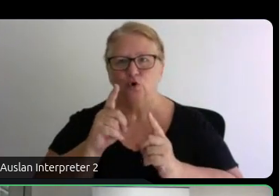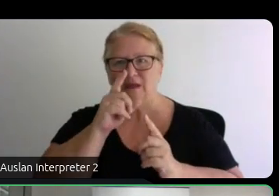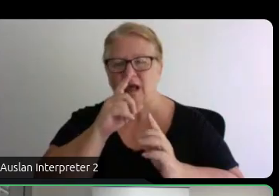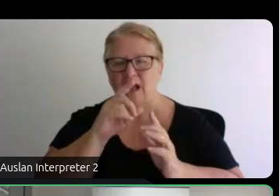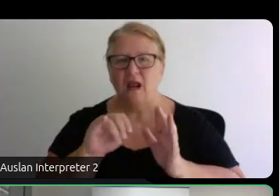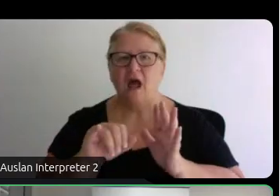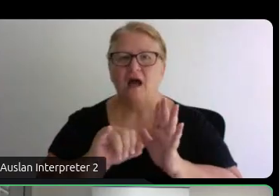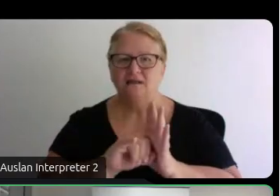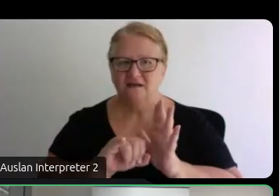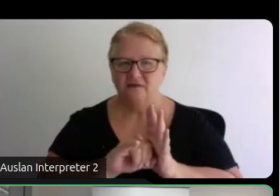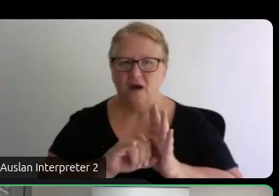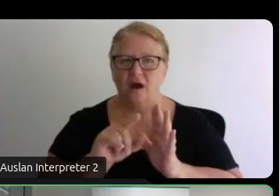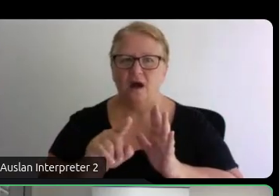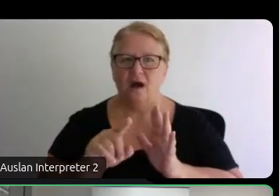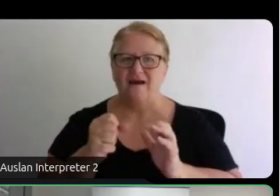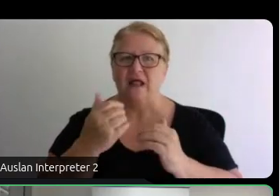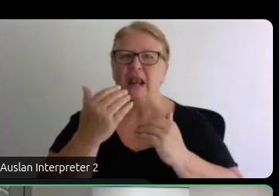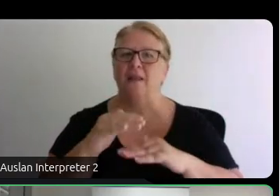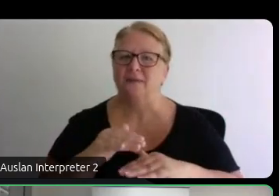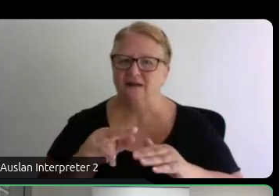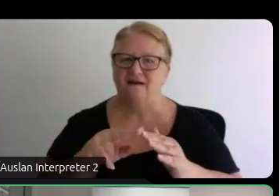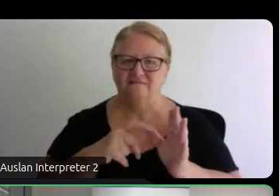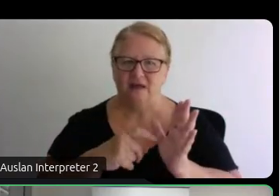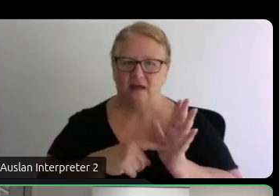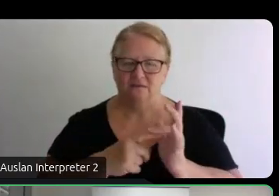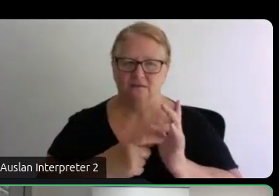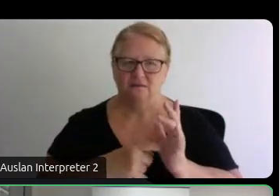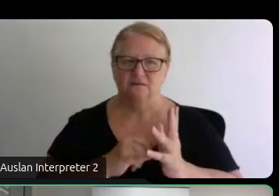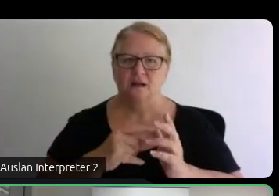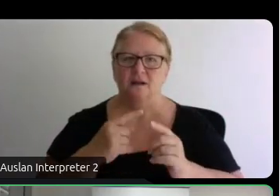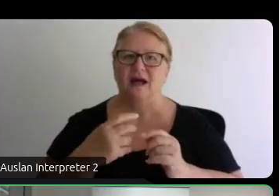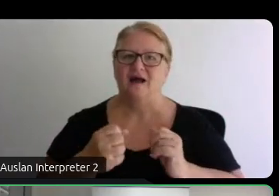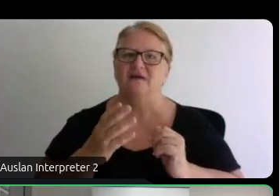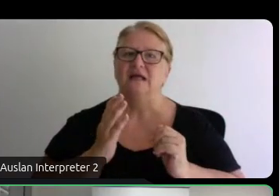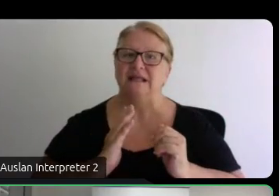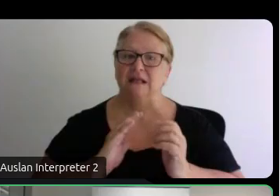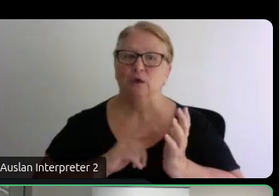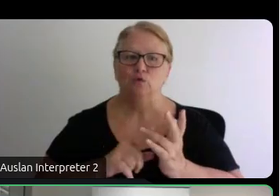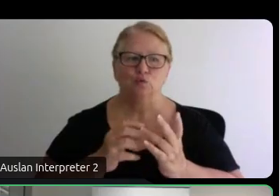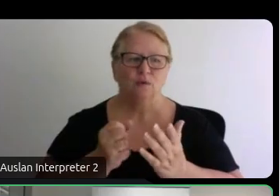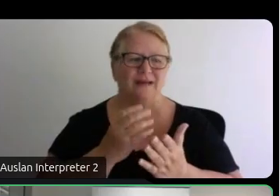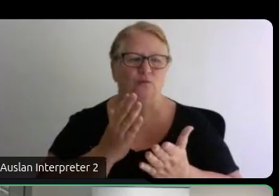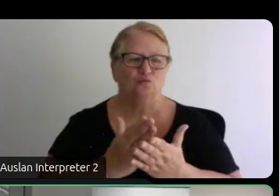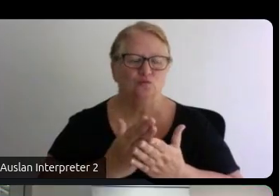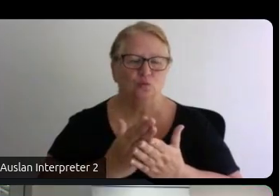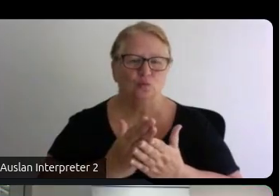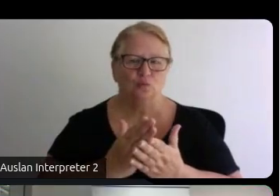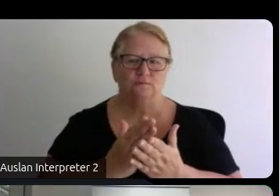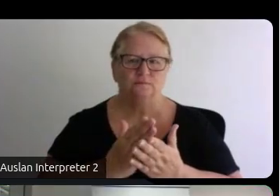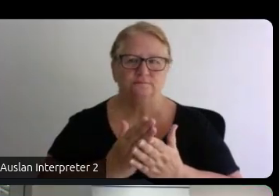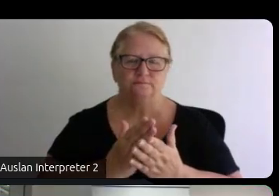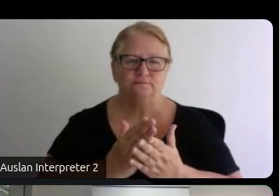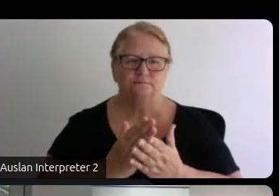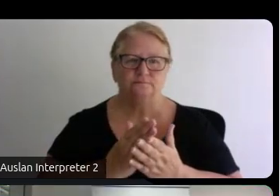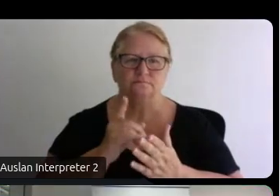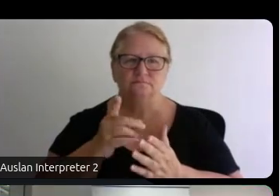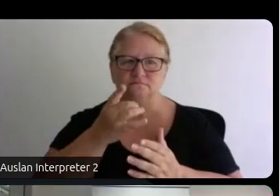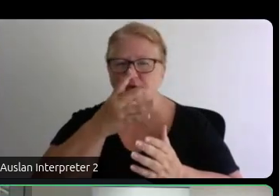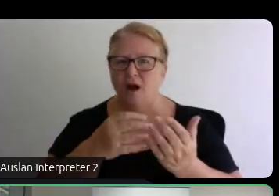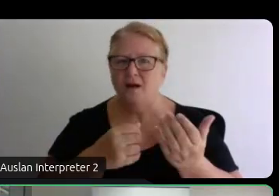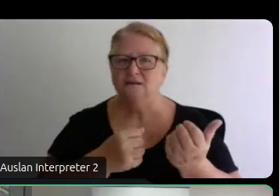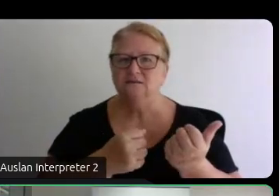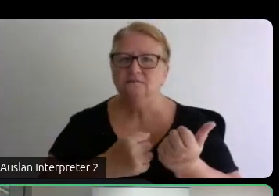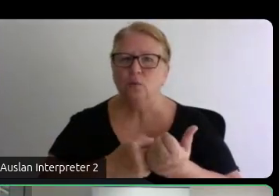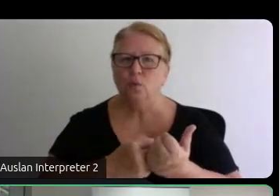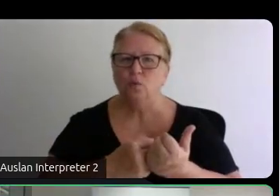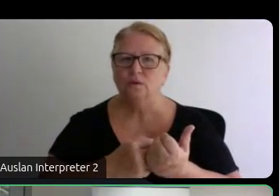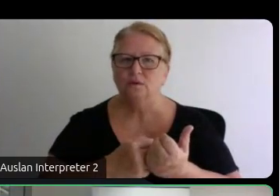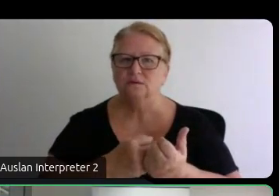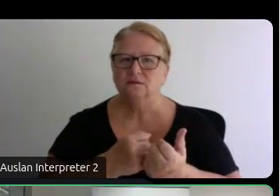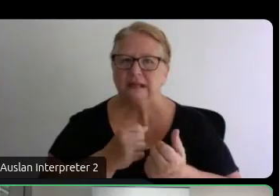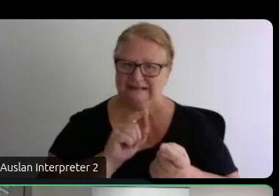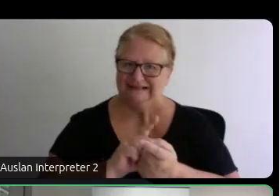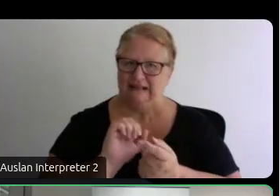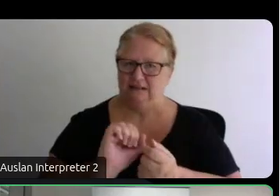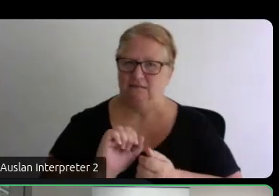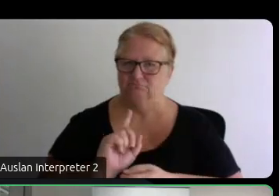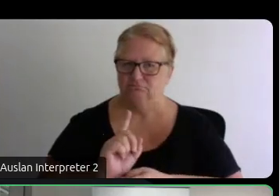factors and there is u that need for ensuring that um the child support needs are met but ultimately